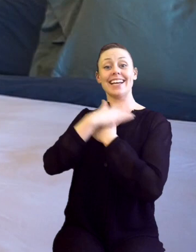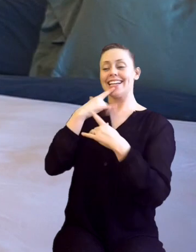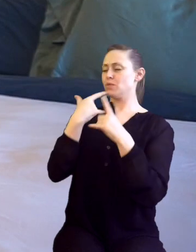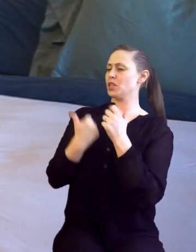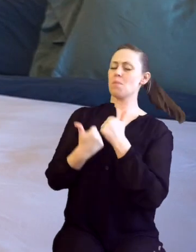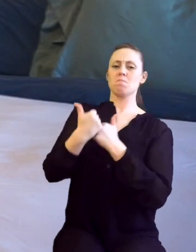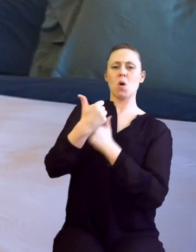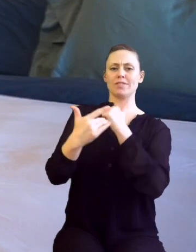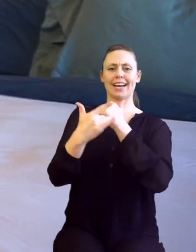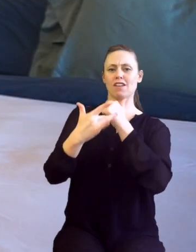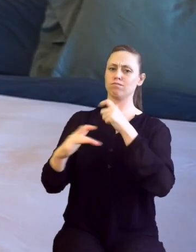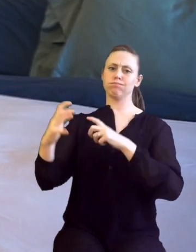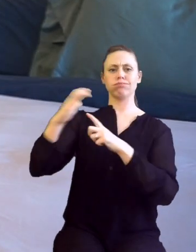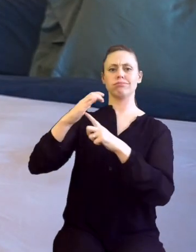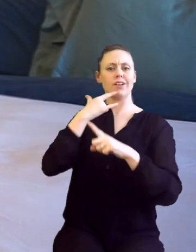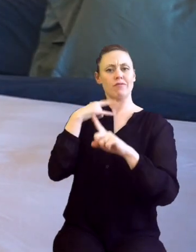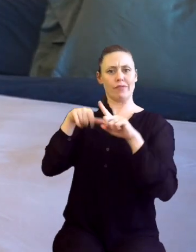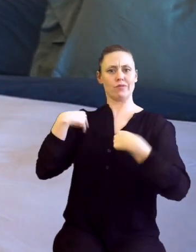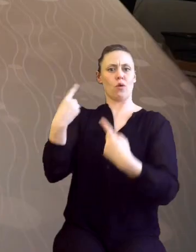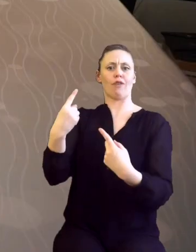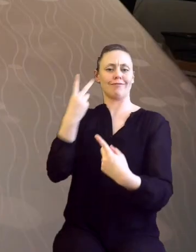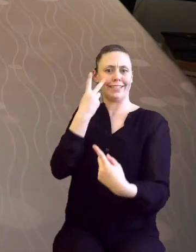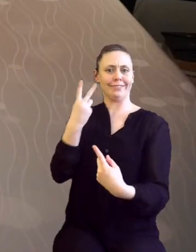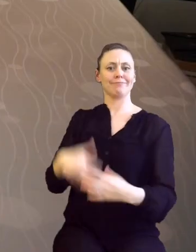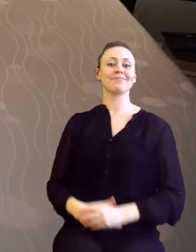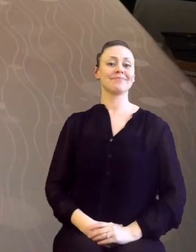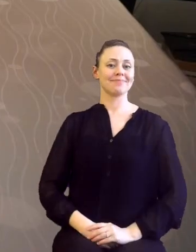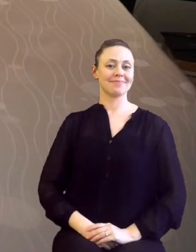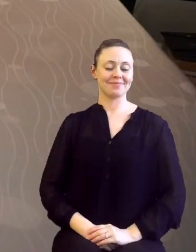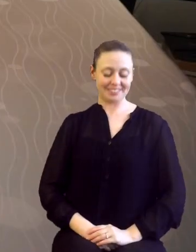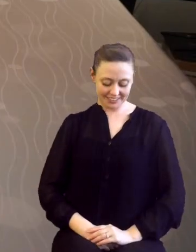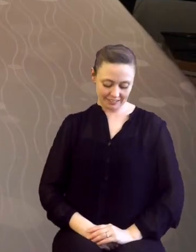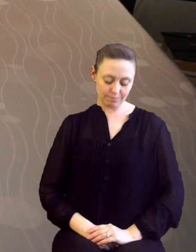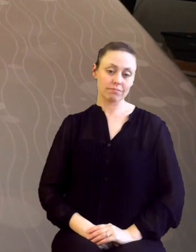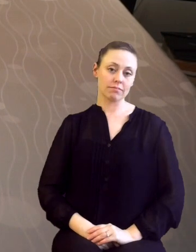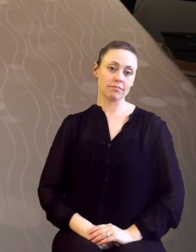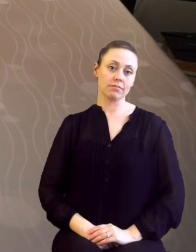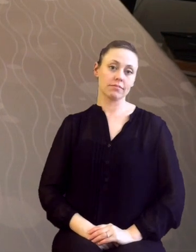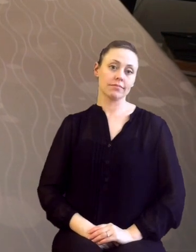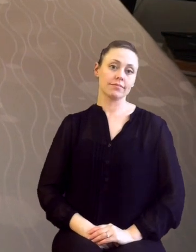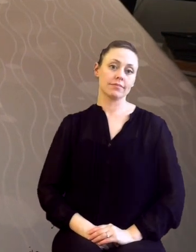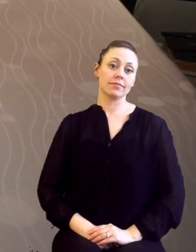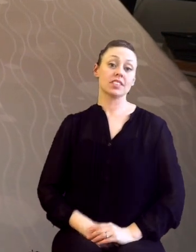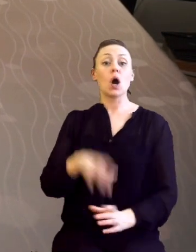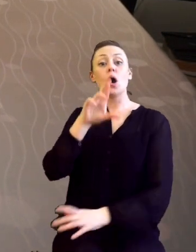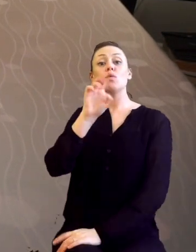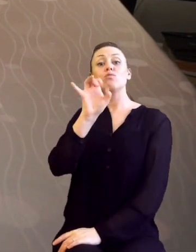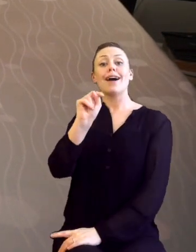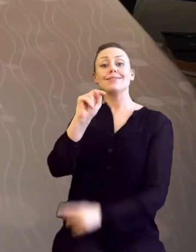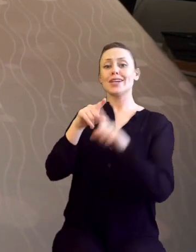technologically advanced bed we have tested so far. ReST uses responsive